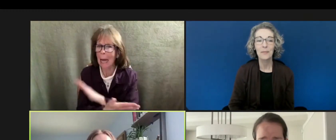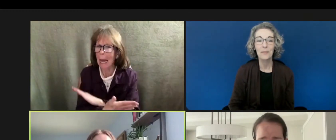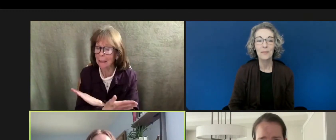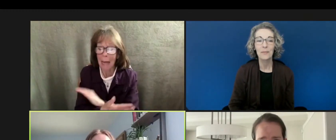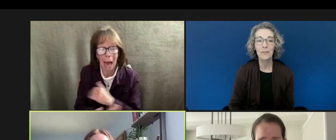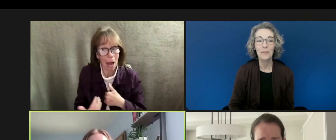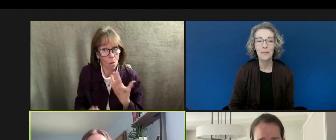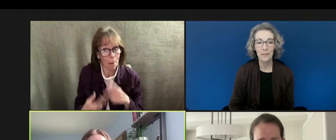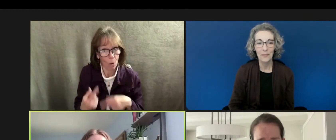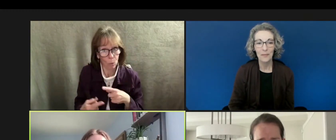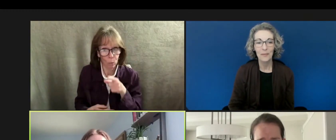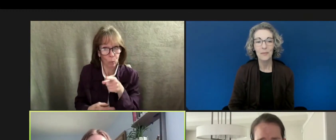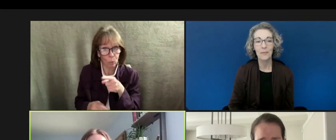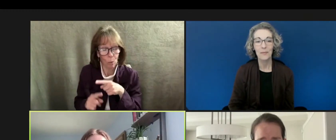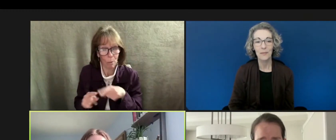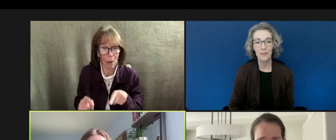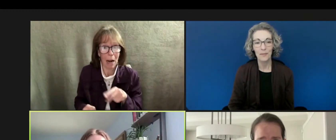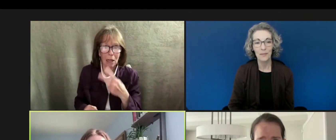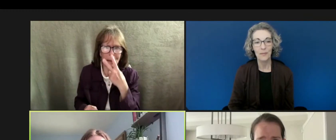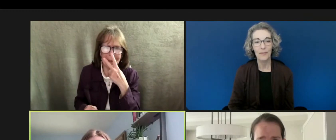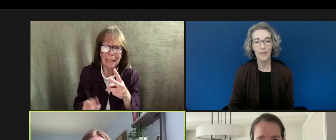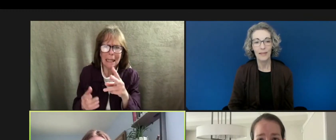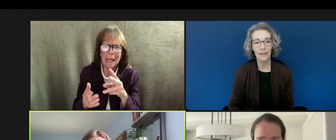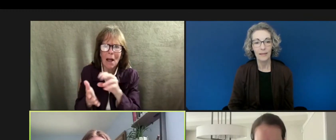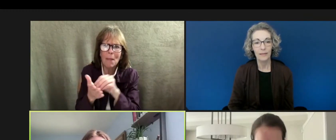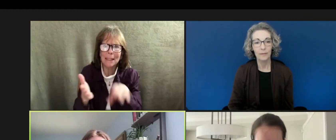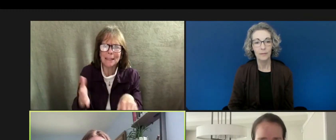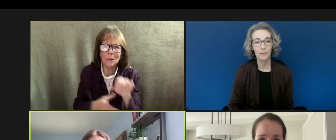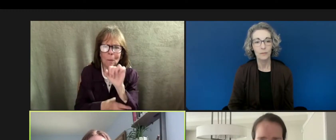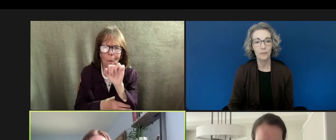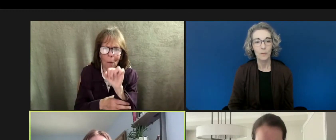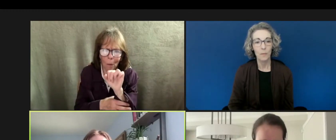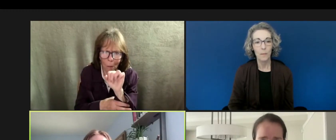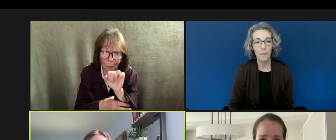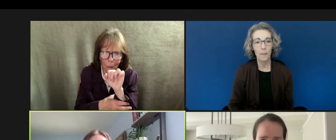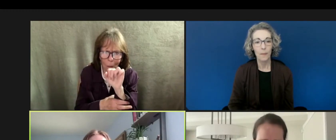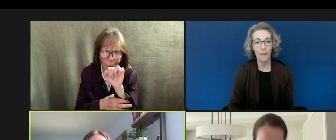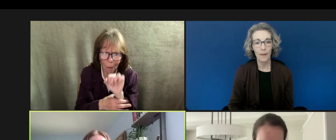And I feel like that resonates, I haven't been in this exact situation,